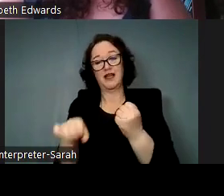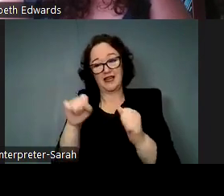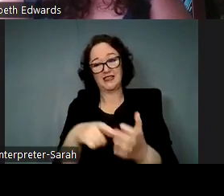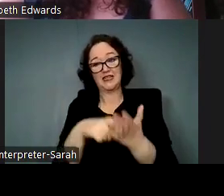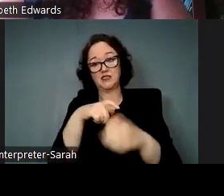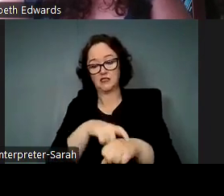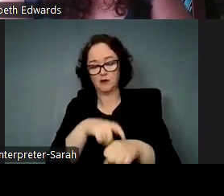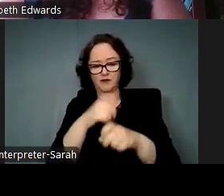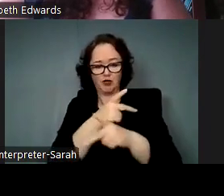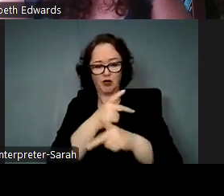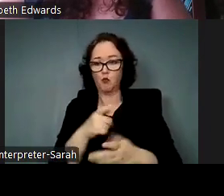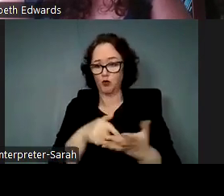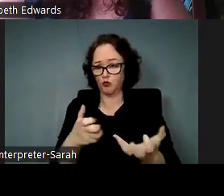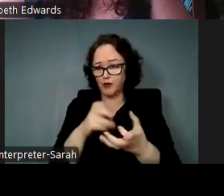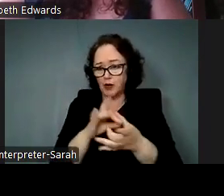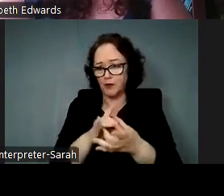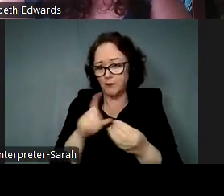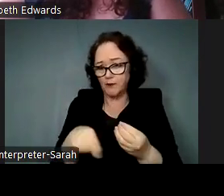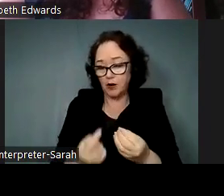intimidated by that. You can certainly do this in the time